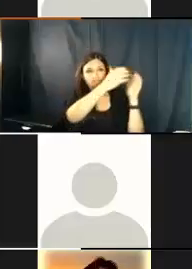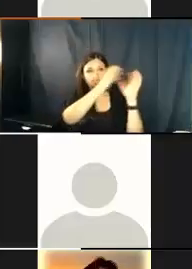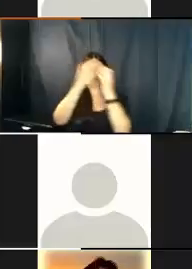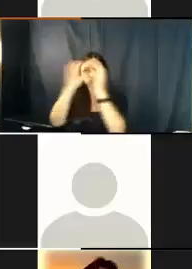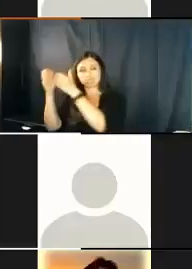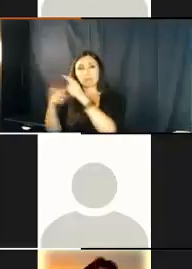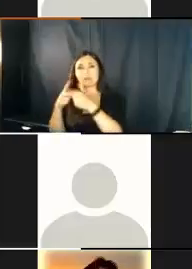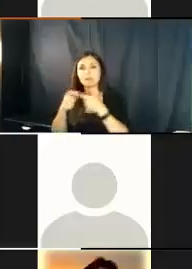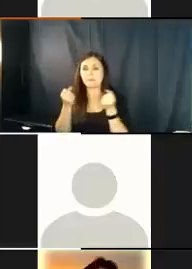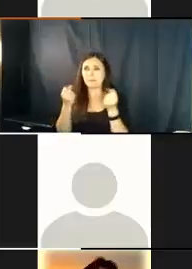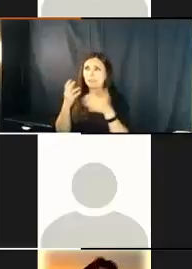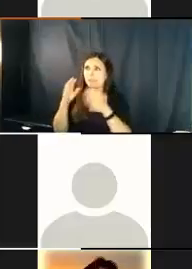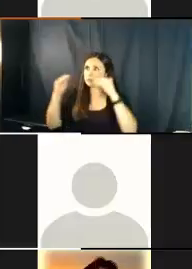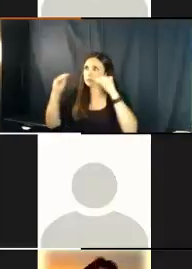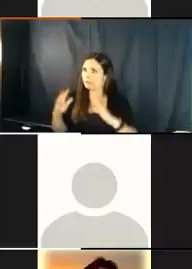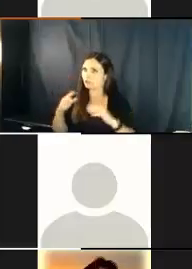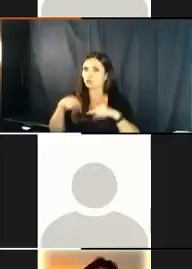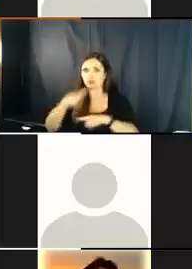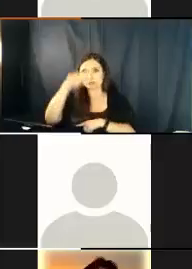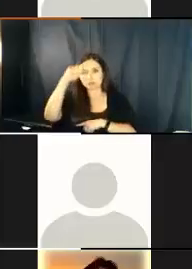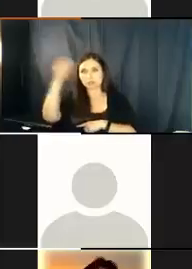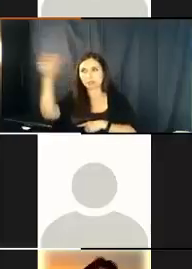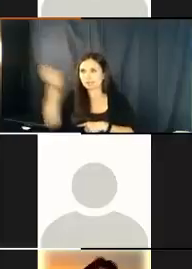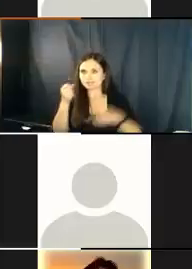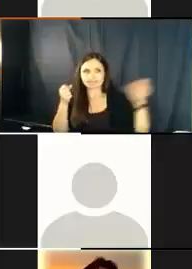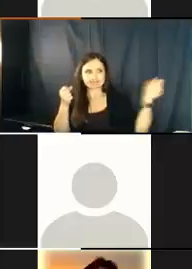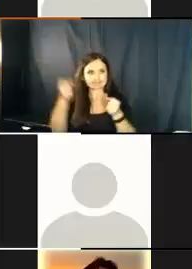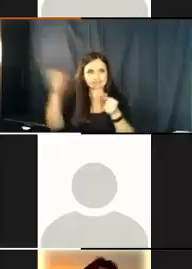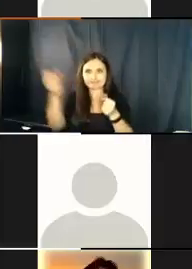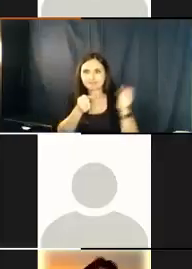of teachers over the summer to help build and facilitate that course design.